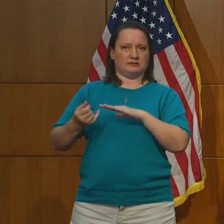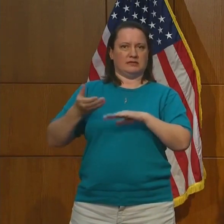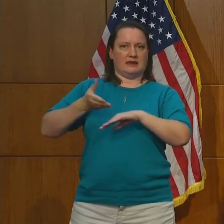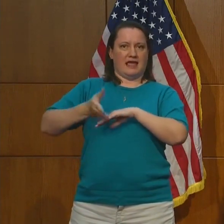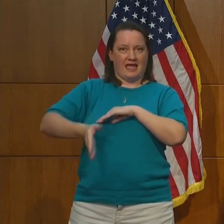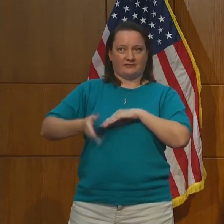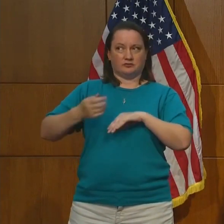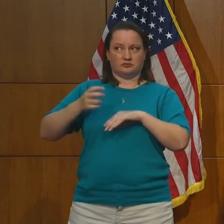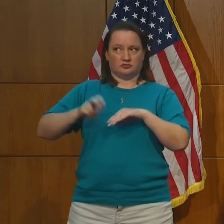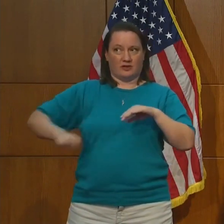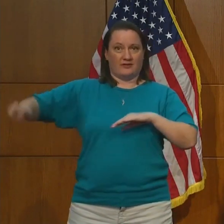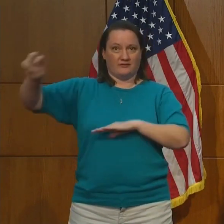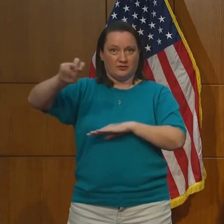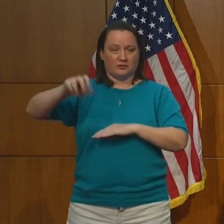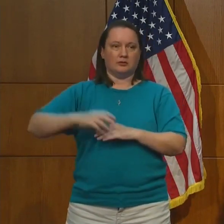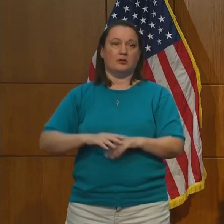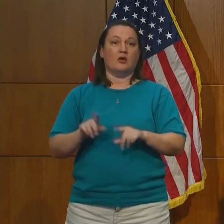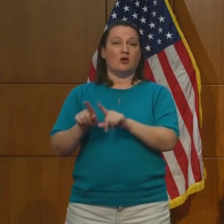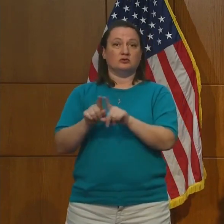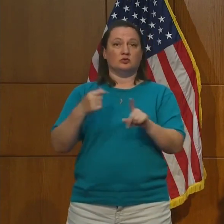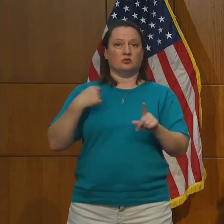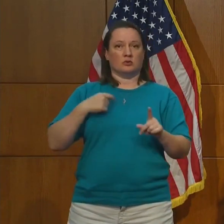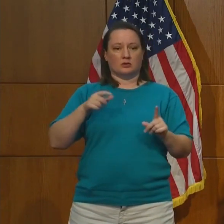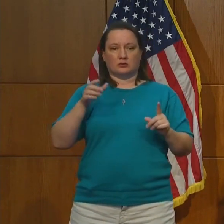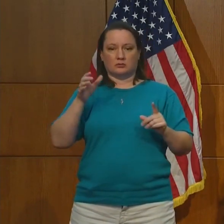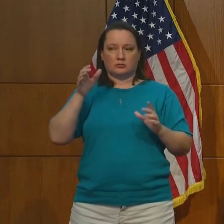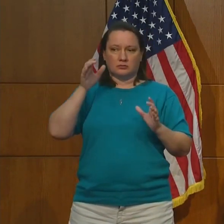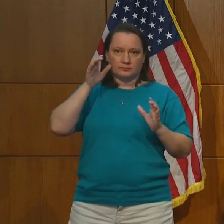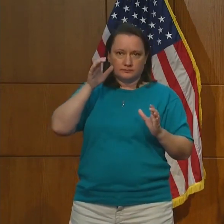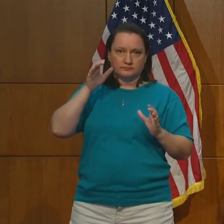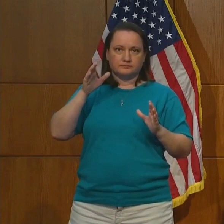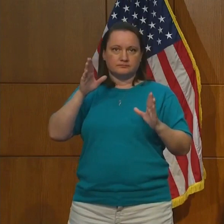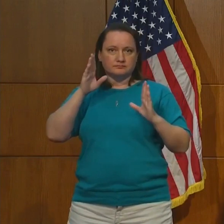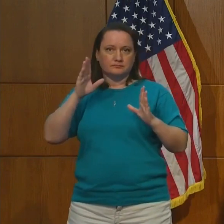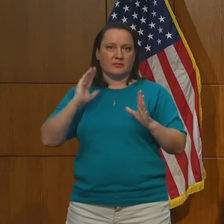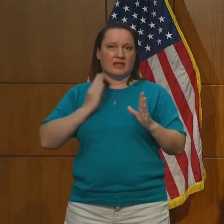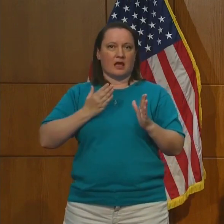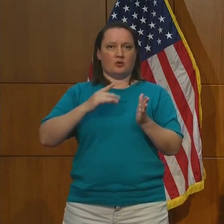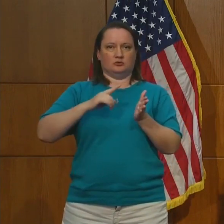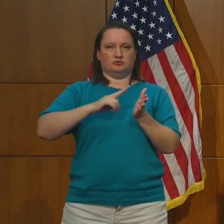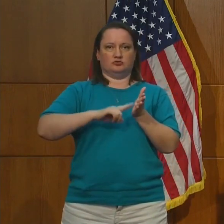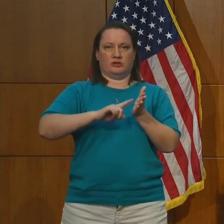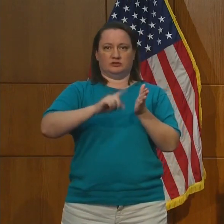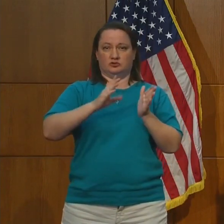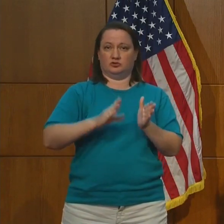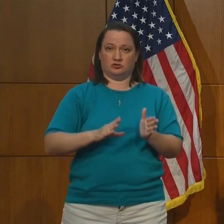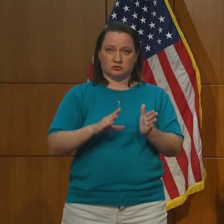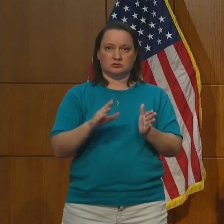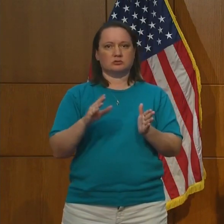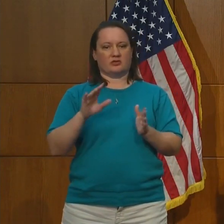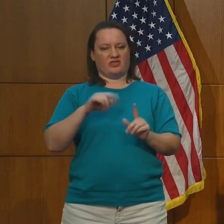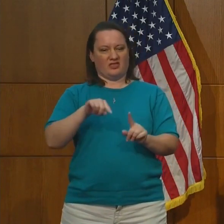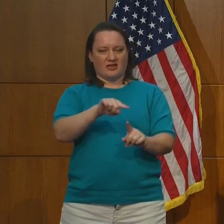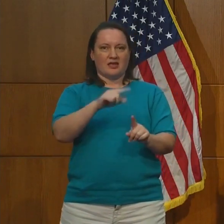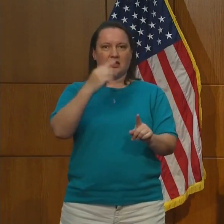HAVEN'T TAKEN STEP YET I'M I'M WHAT. LEE WHAT IS WHAT'S GOING. STATES IN. ALSO NOT WATCH AND